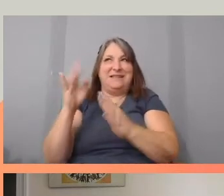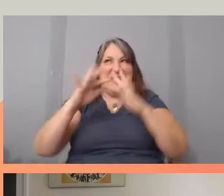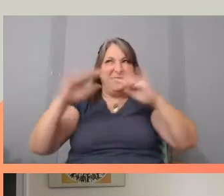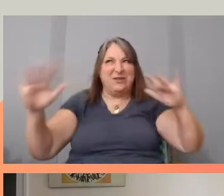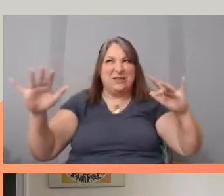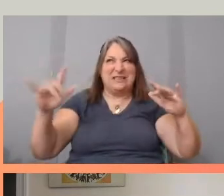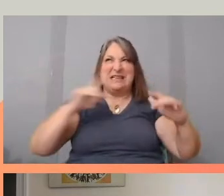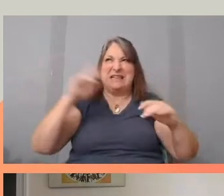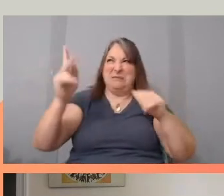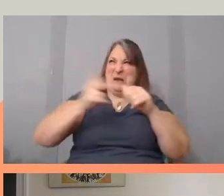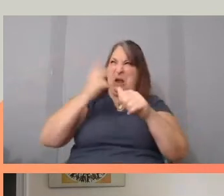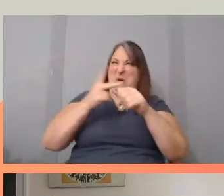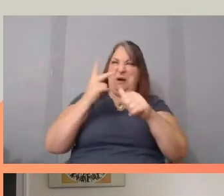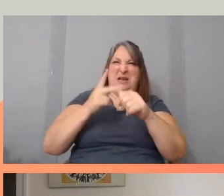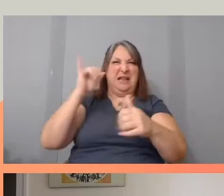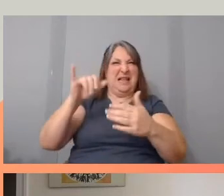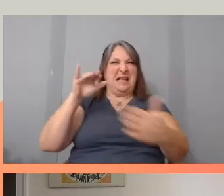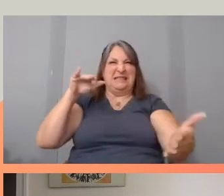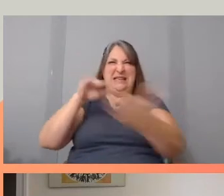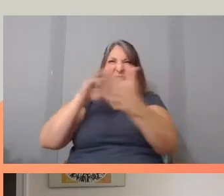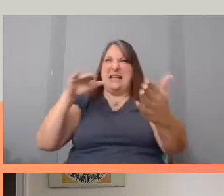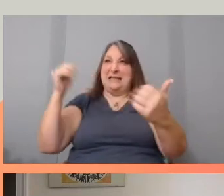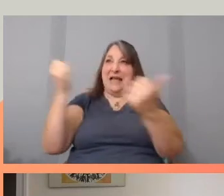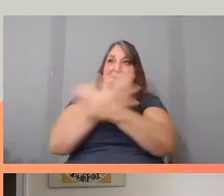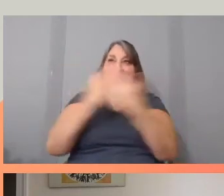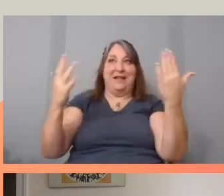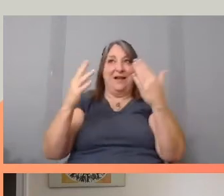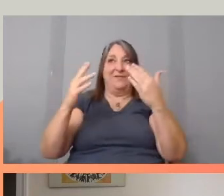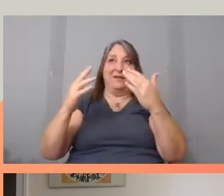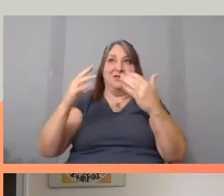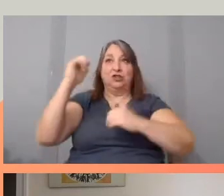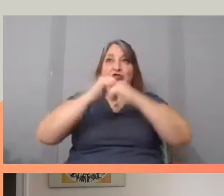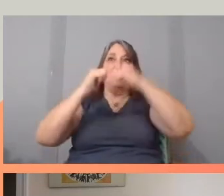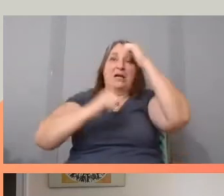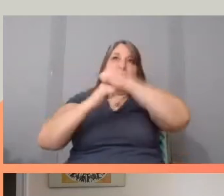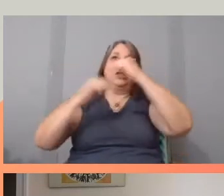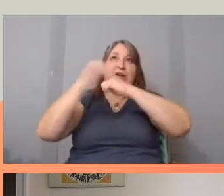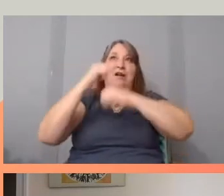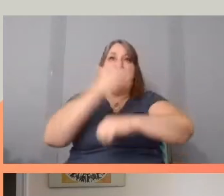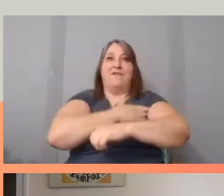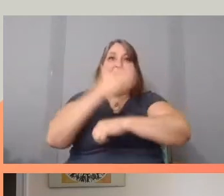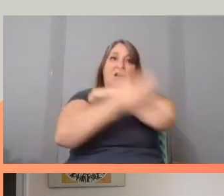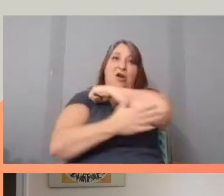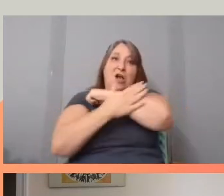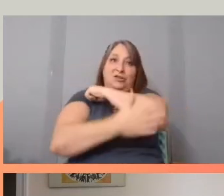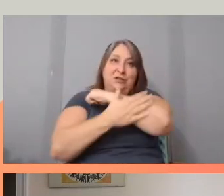of the structure of our country, which is working less toward privilege and whiteness.